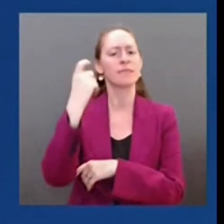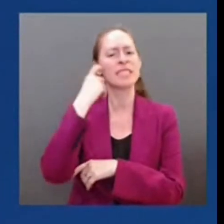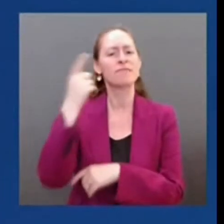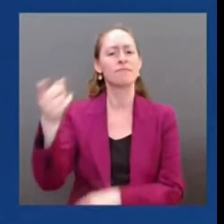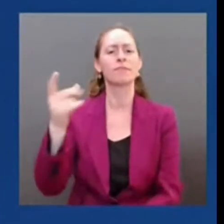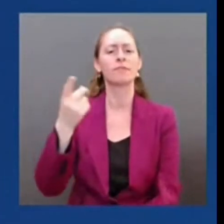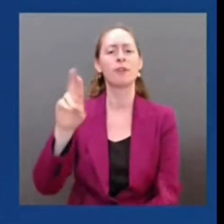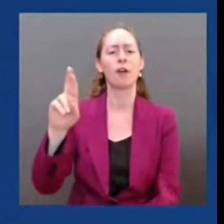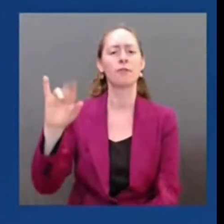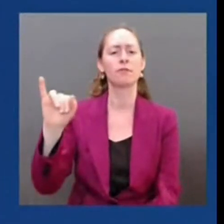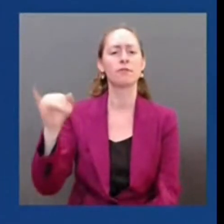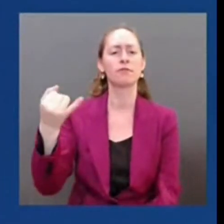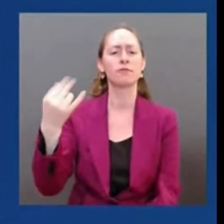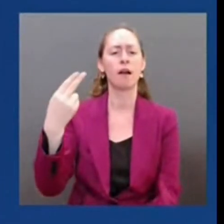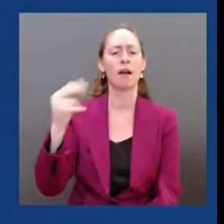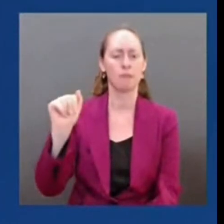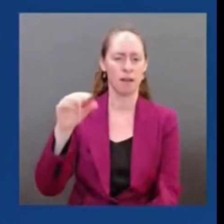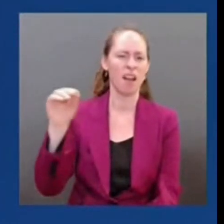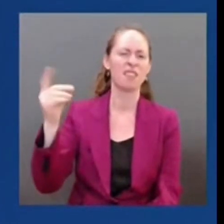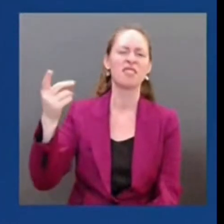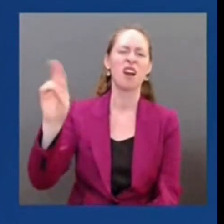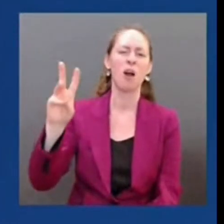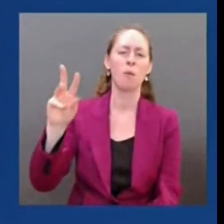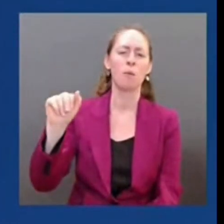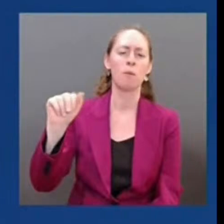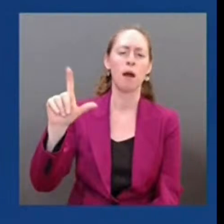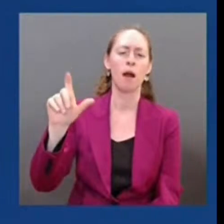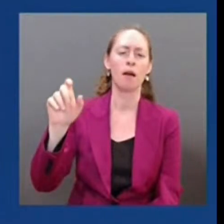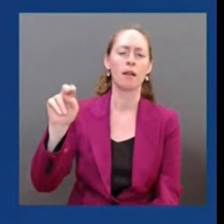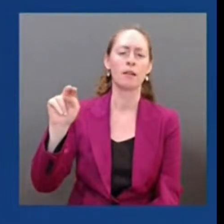WHAT YOU HAVE JUST HEARD FROM